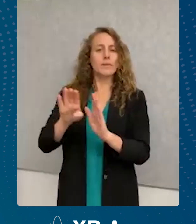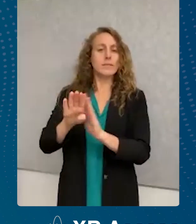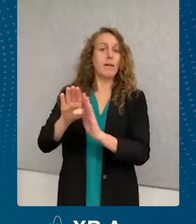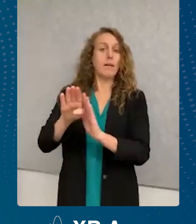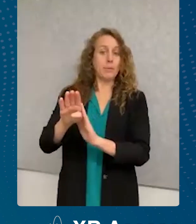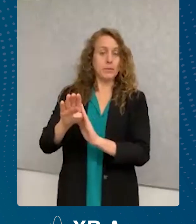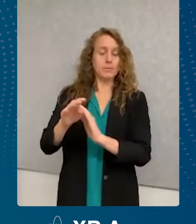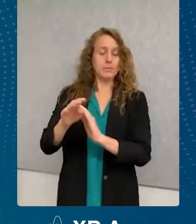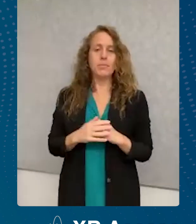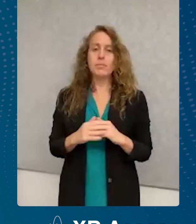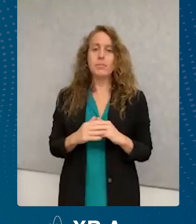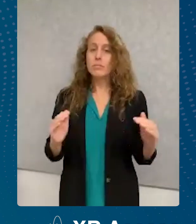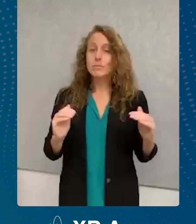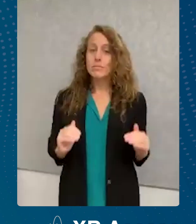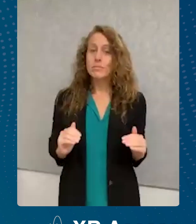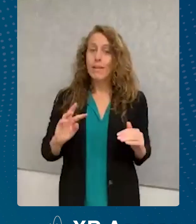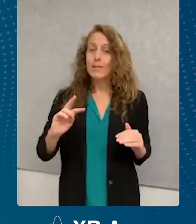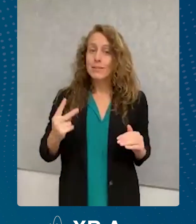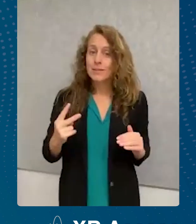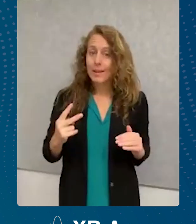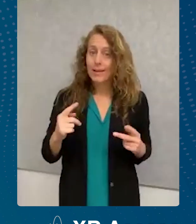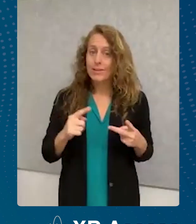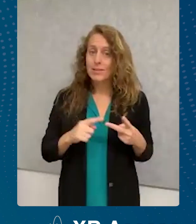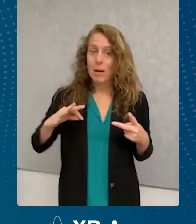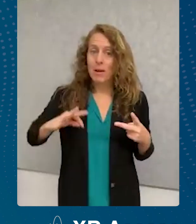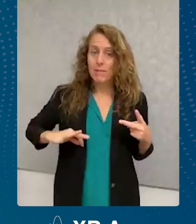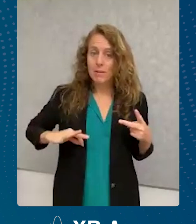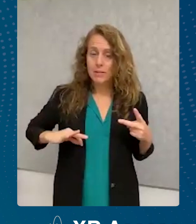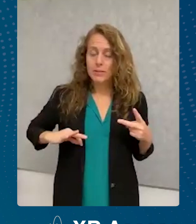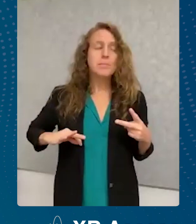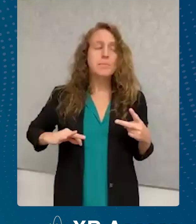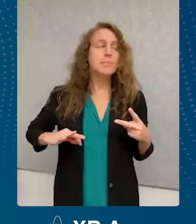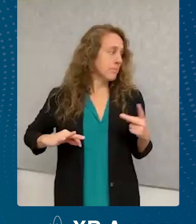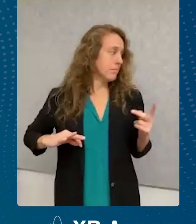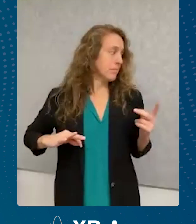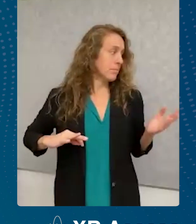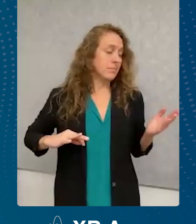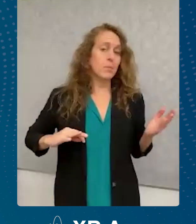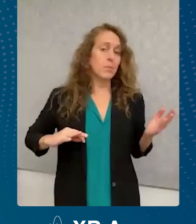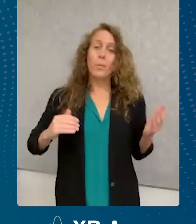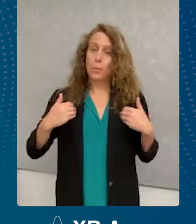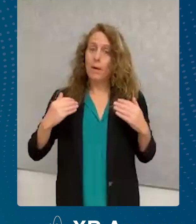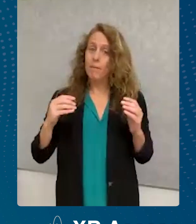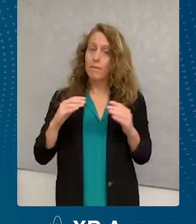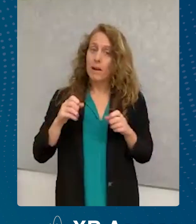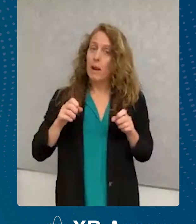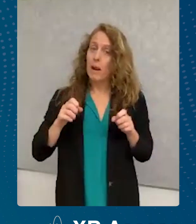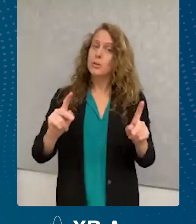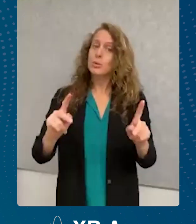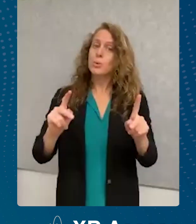Secondly, there is an opportunity for city planners